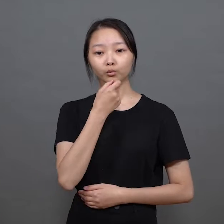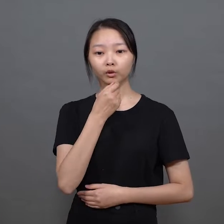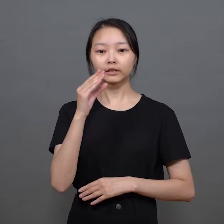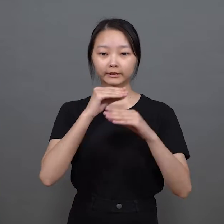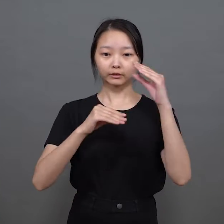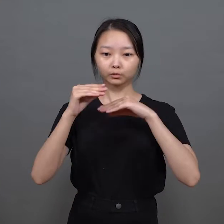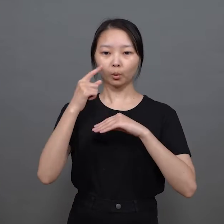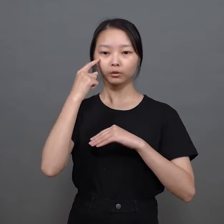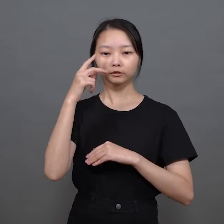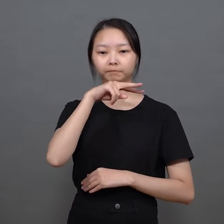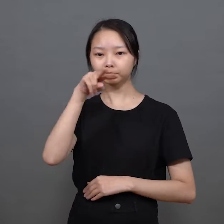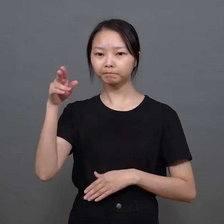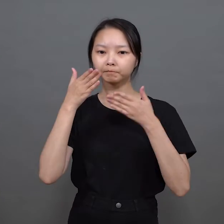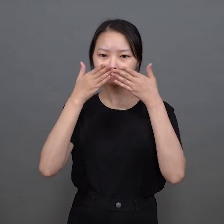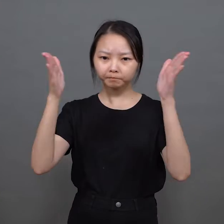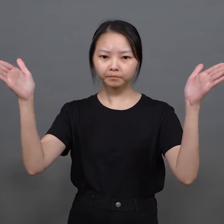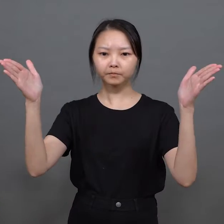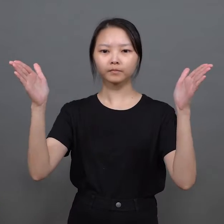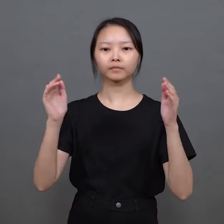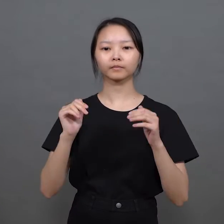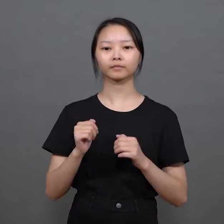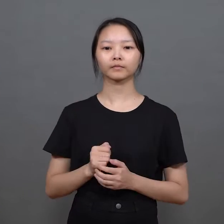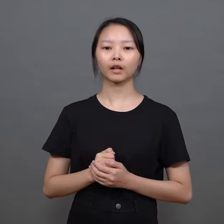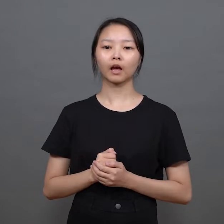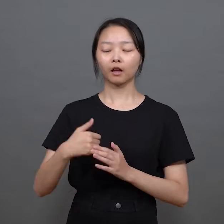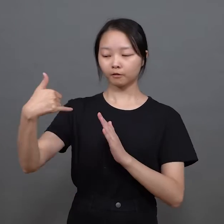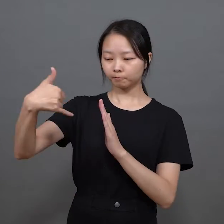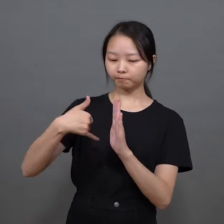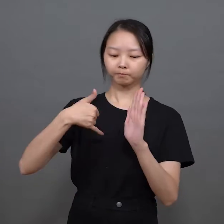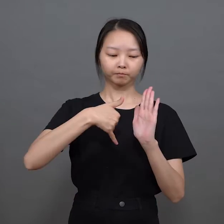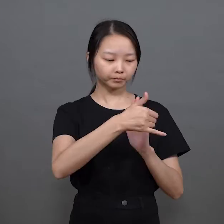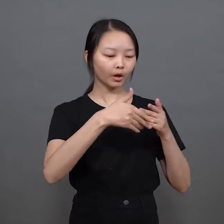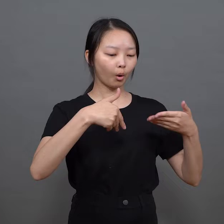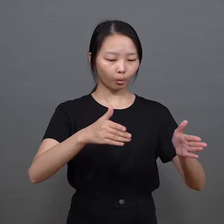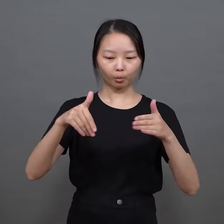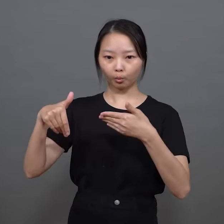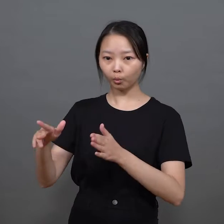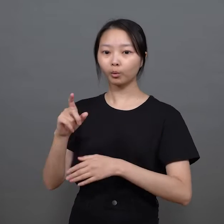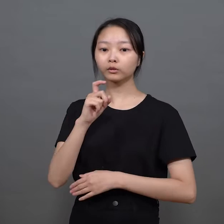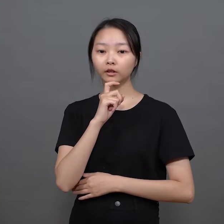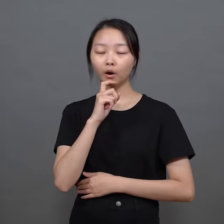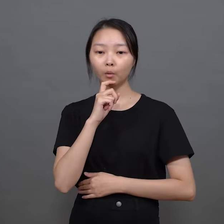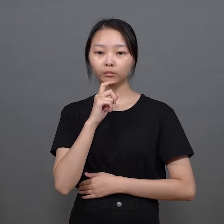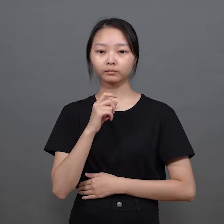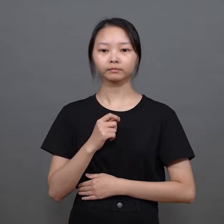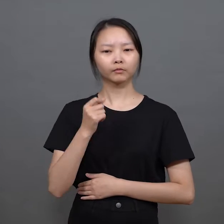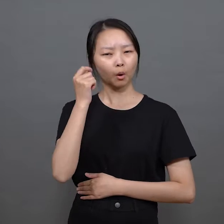I was very interested to keep the views opened up with small gateways and passageways